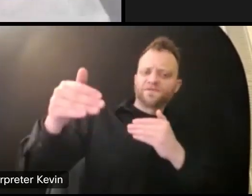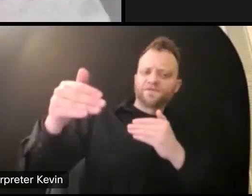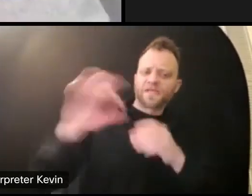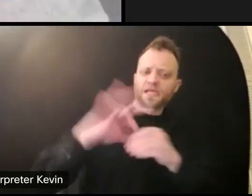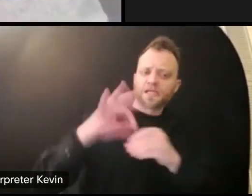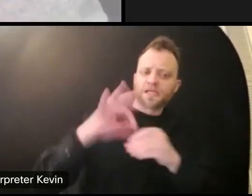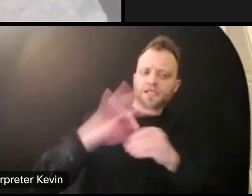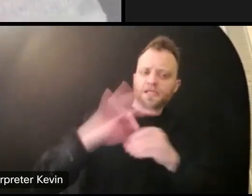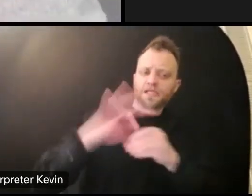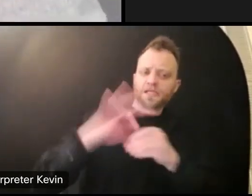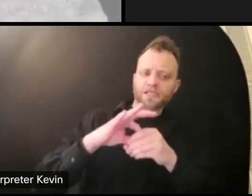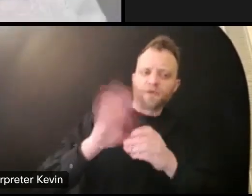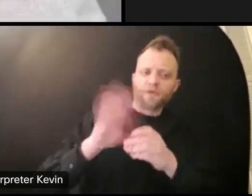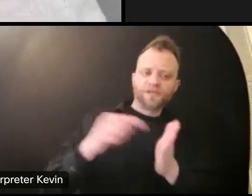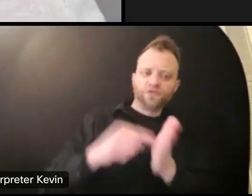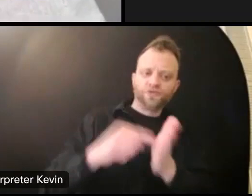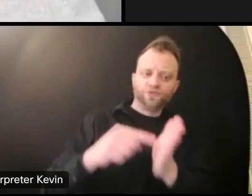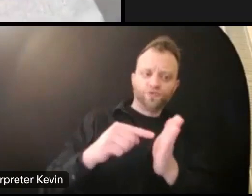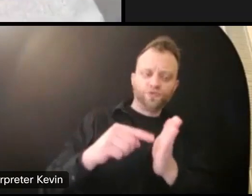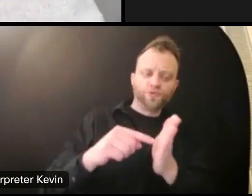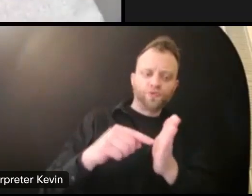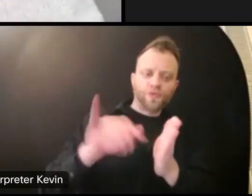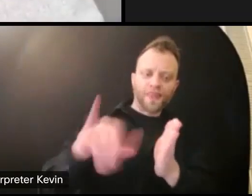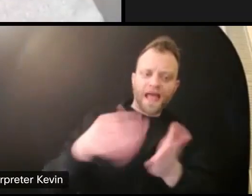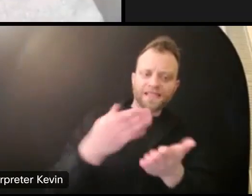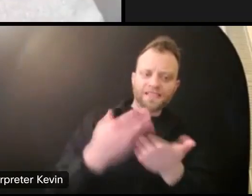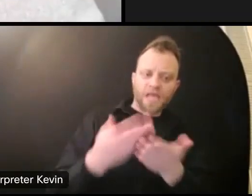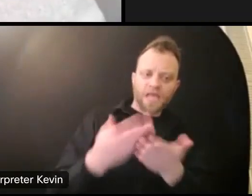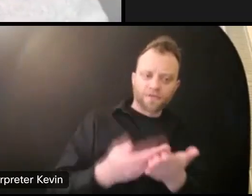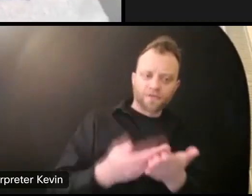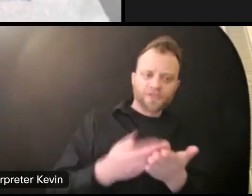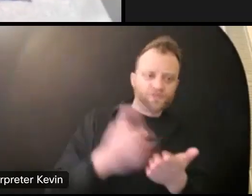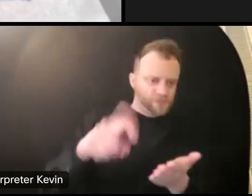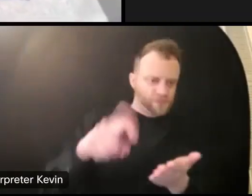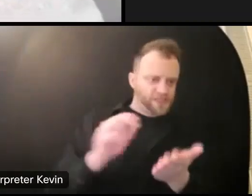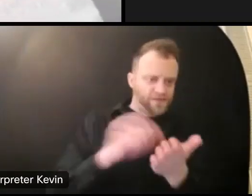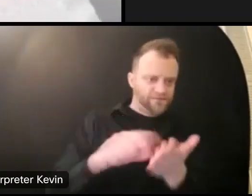due. It will be due to the Office of Campaign Finance and the ... and Wesley Williams in that